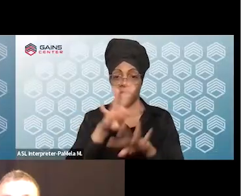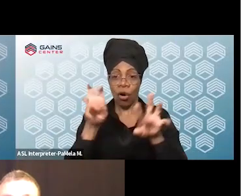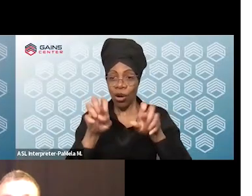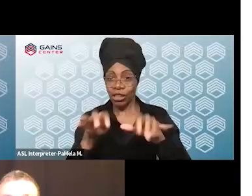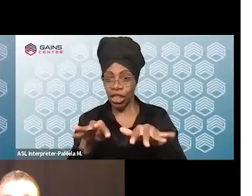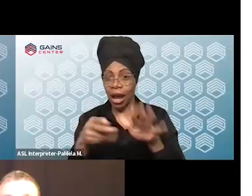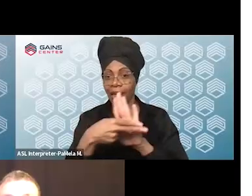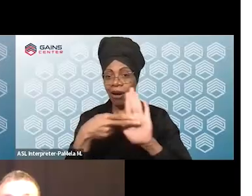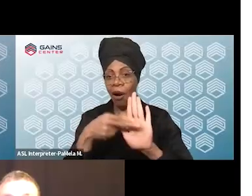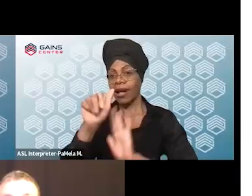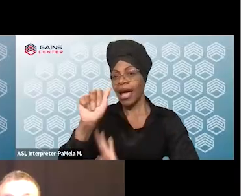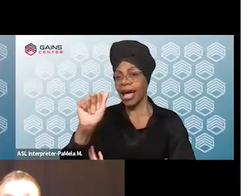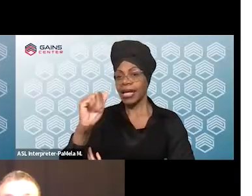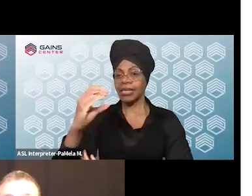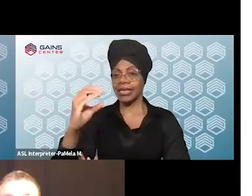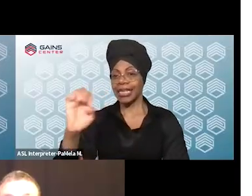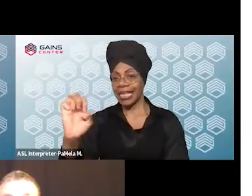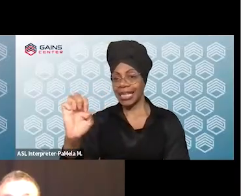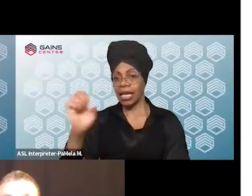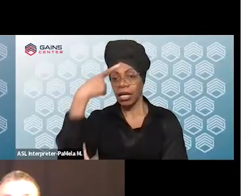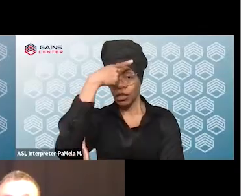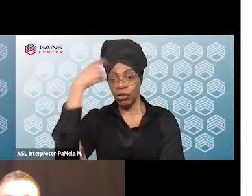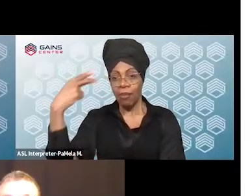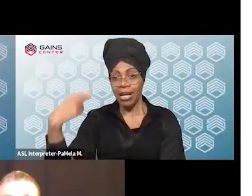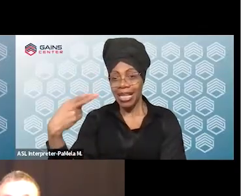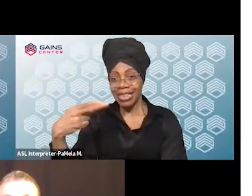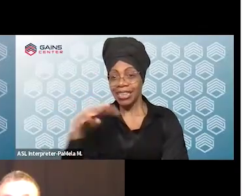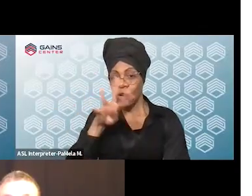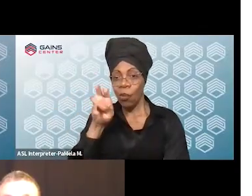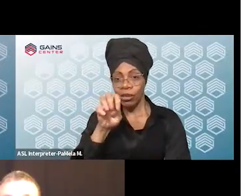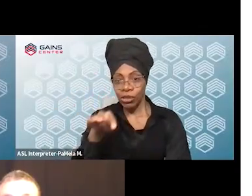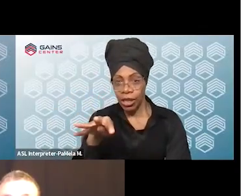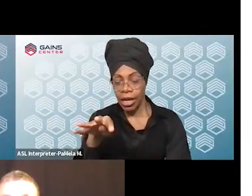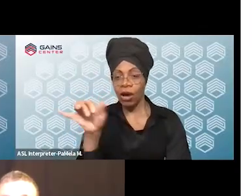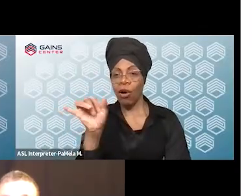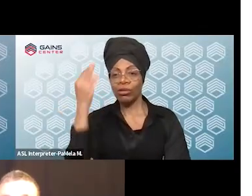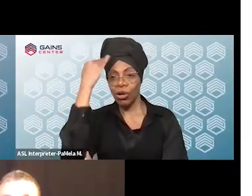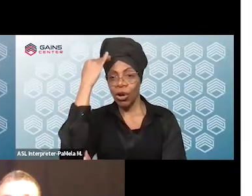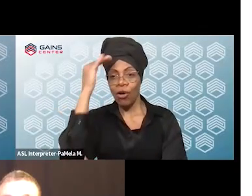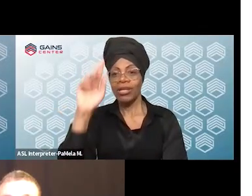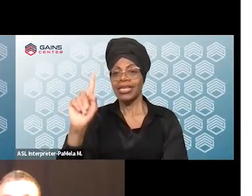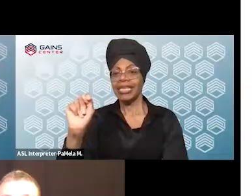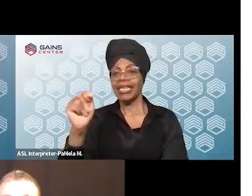called ACE, the Trauma History Questionnaire, also known as the THQ,